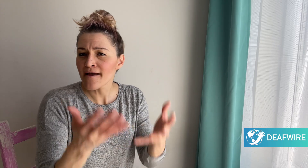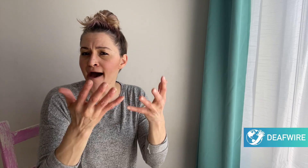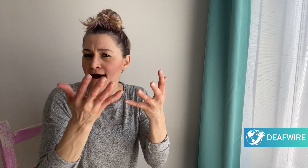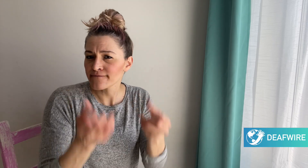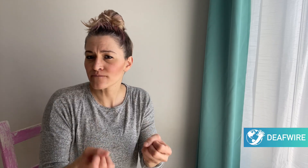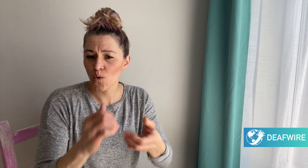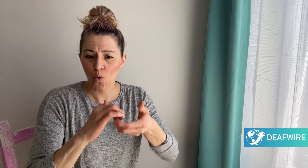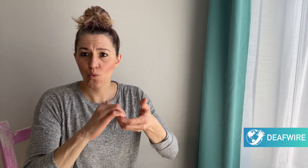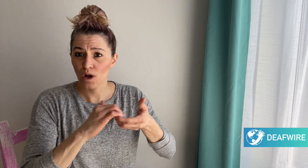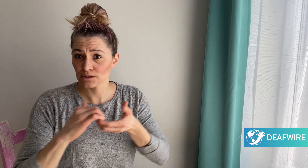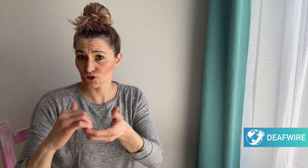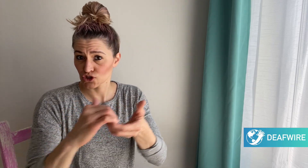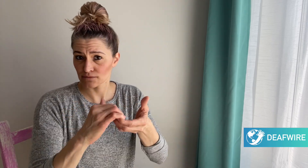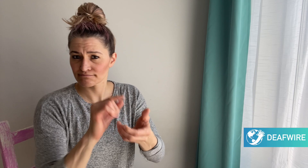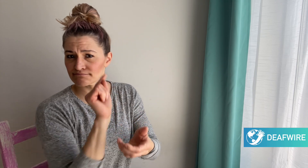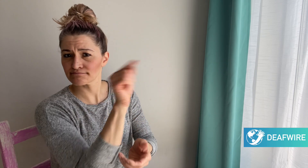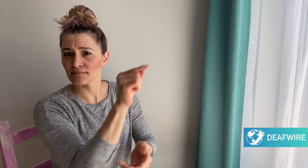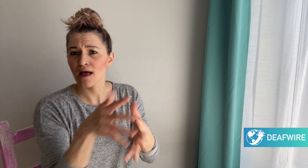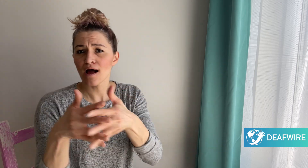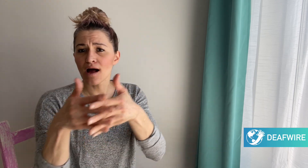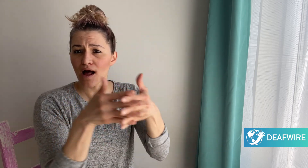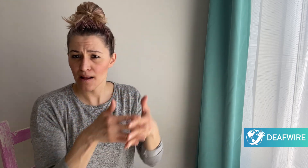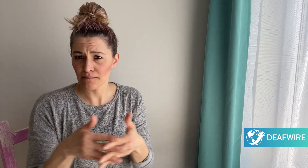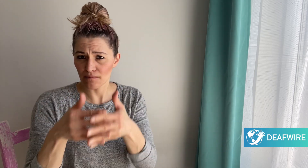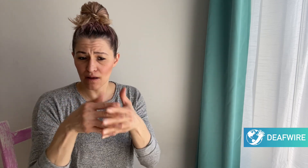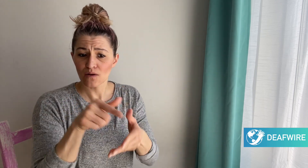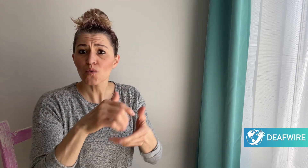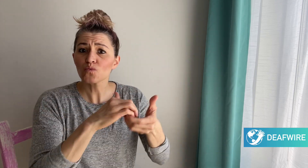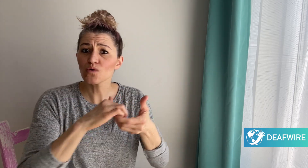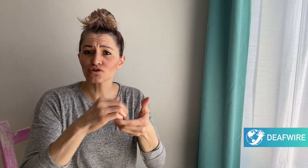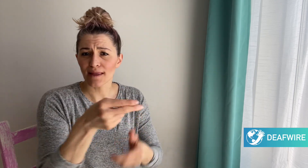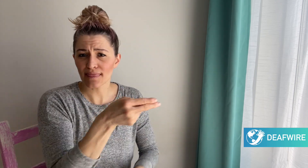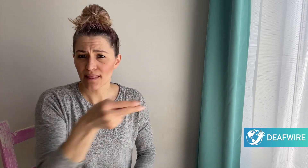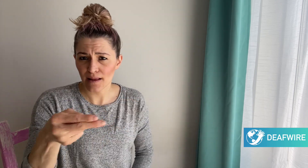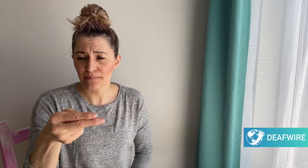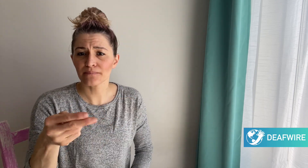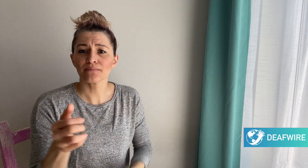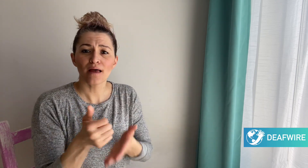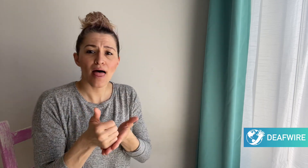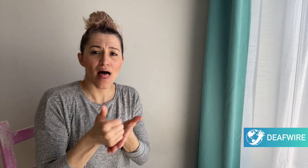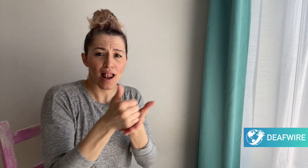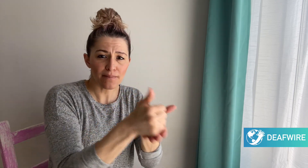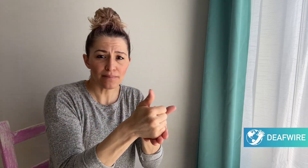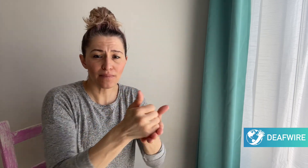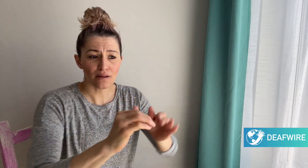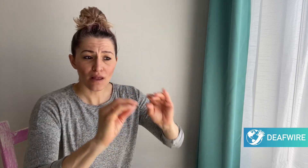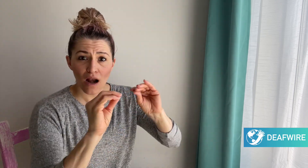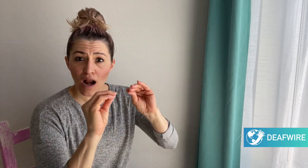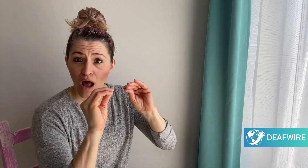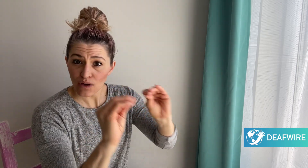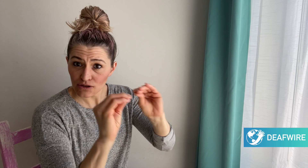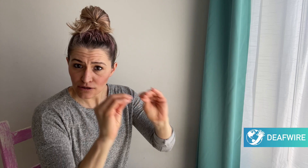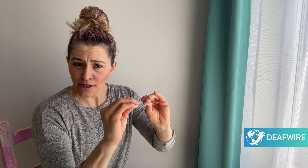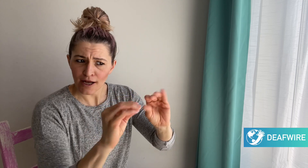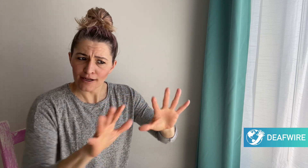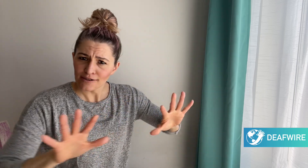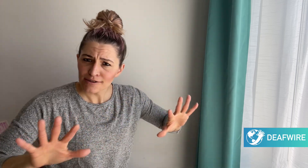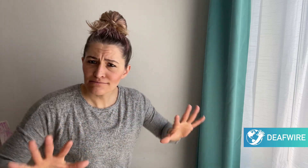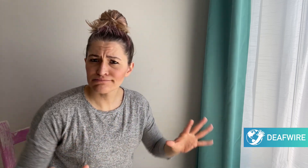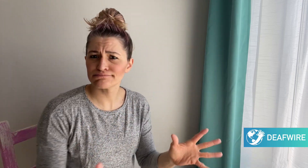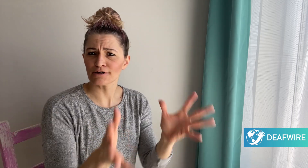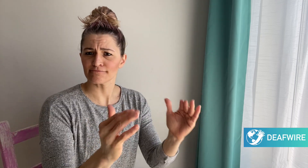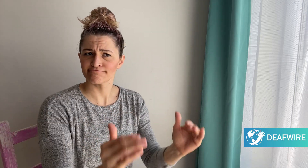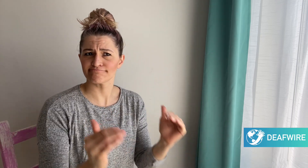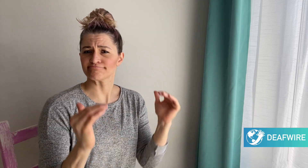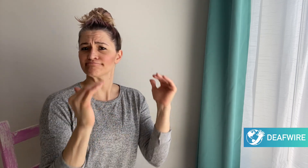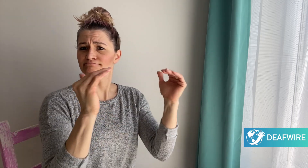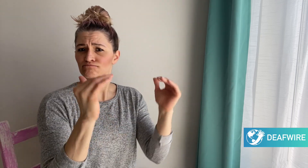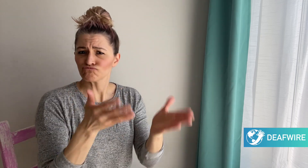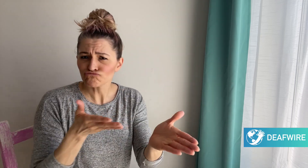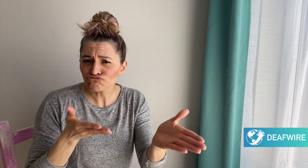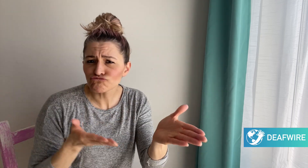An organization in the United States called Helping Educate